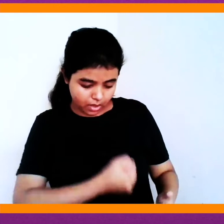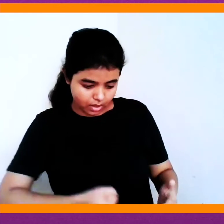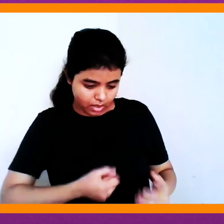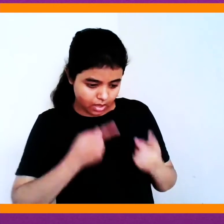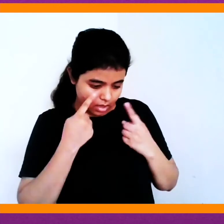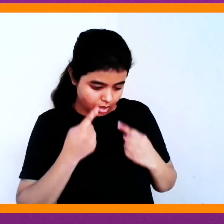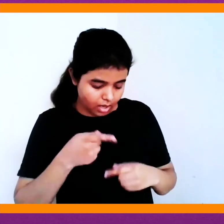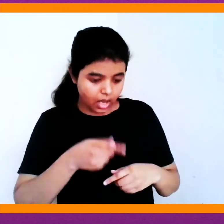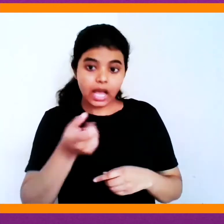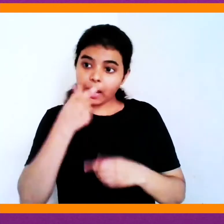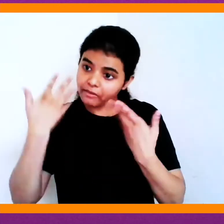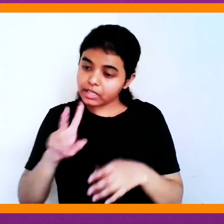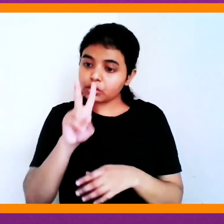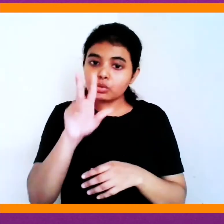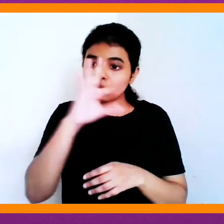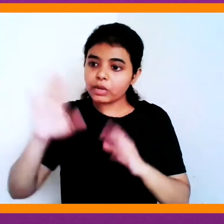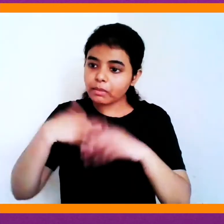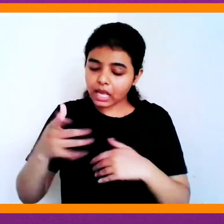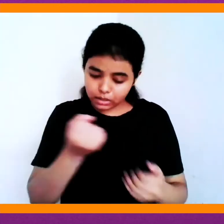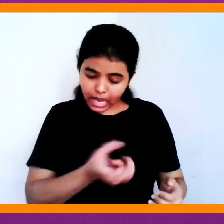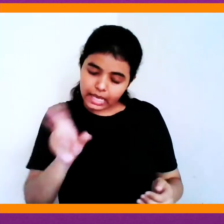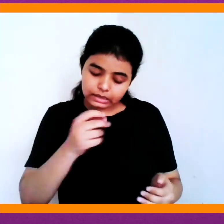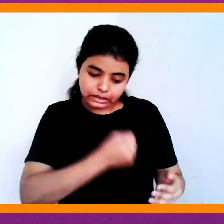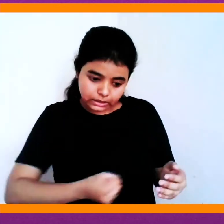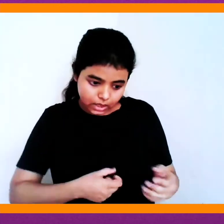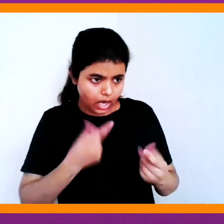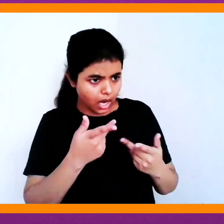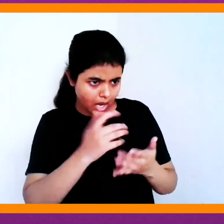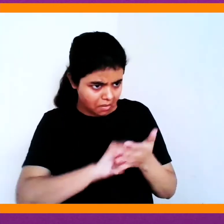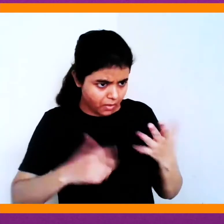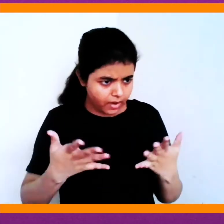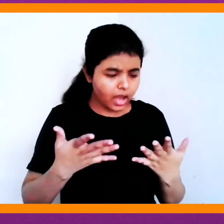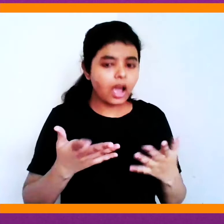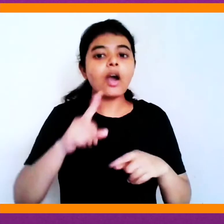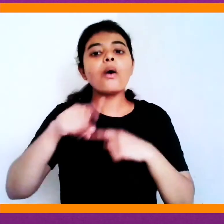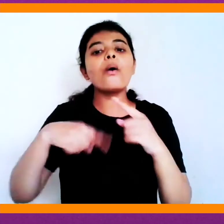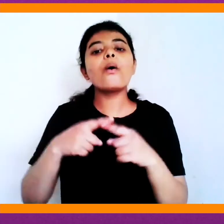and so all for this we ask for a patient to have a scan ultrasound to be done two weeks